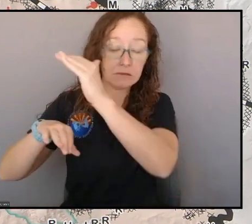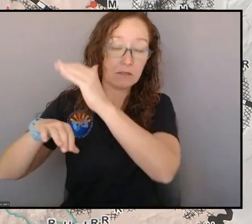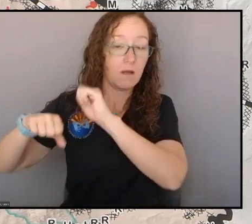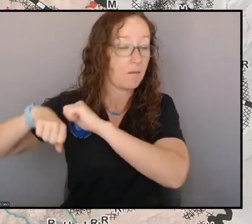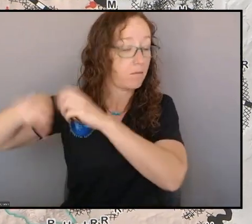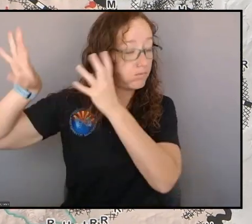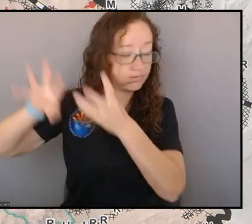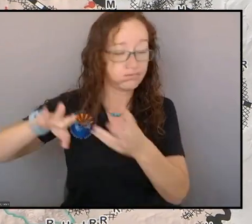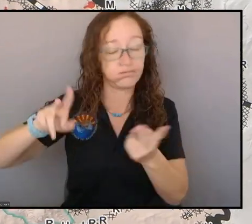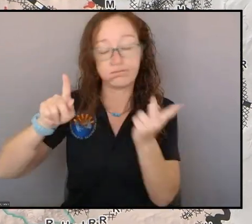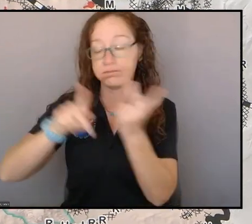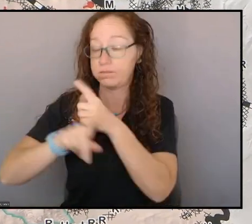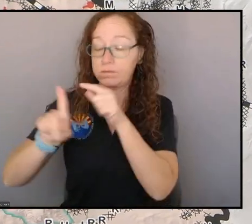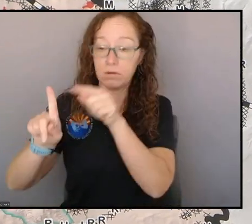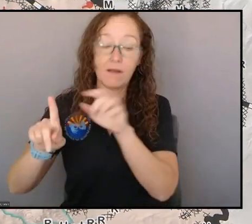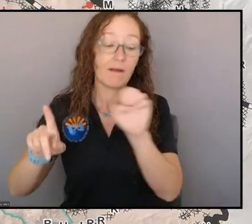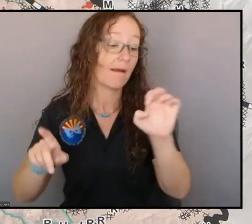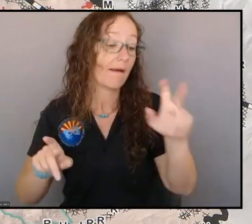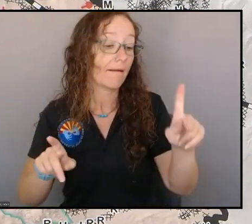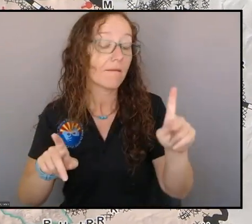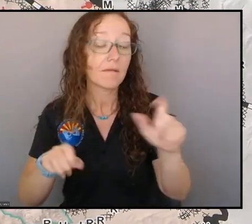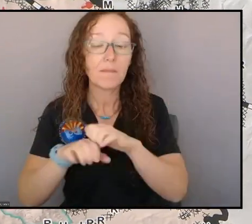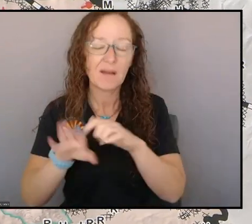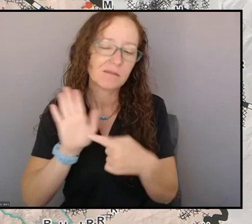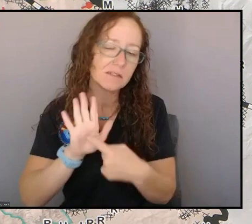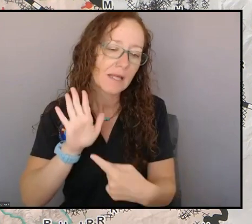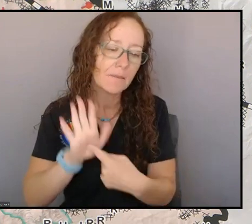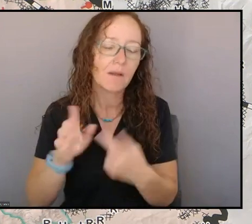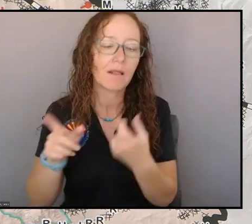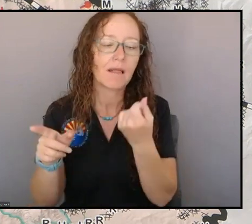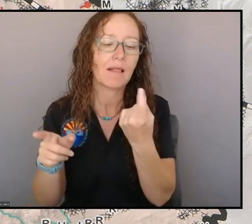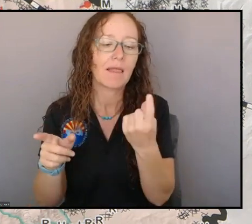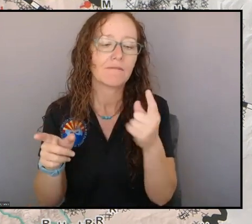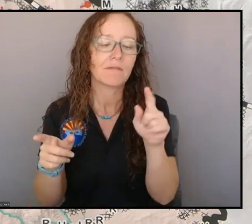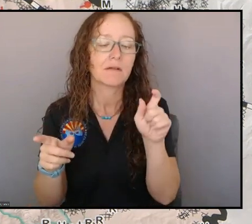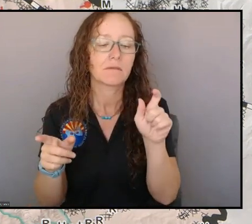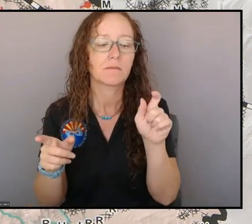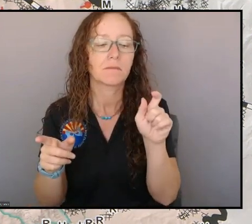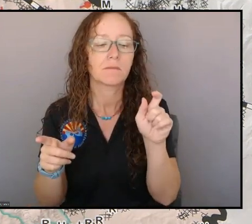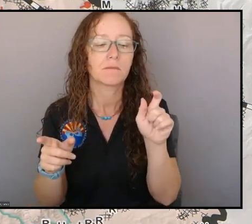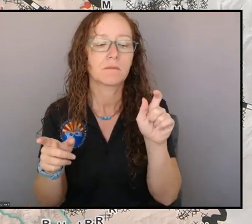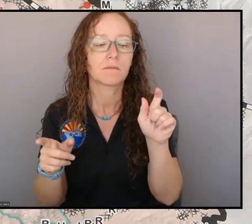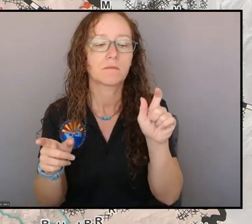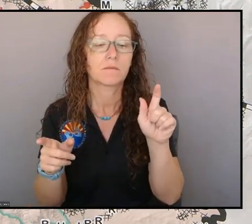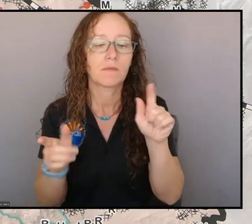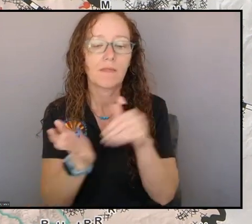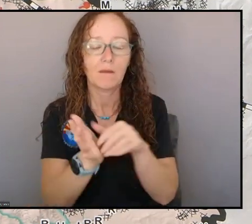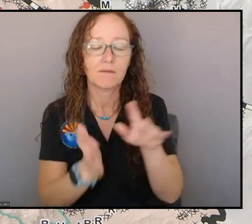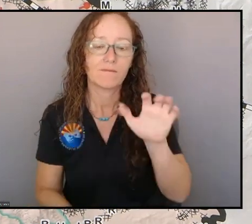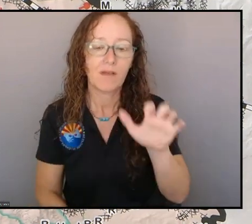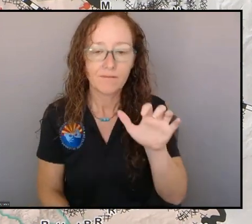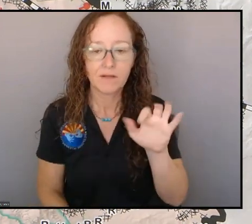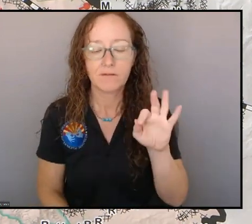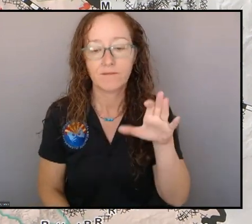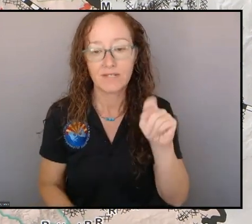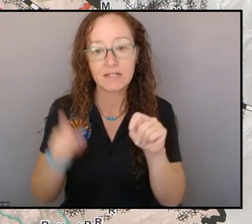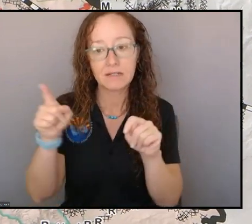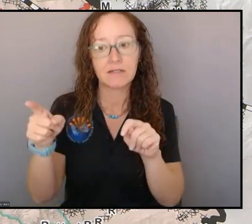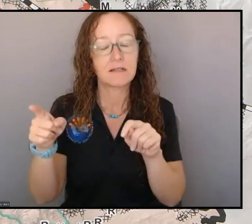around 11,500 feet. They gusted up to 71 miles per hour last night and that's really a function of the